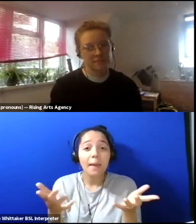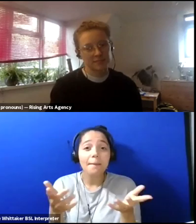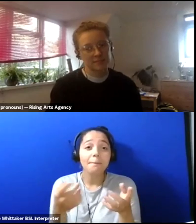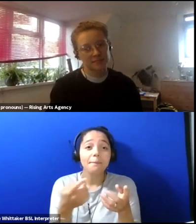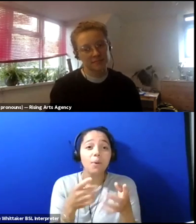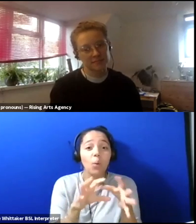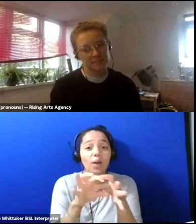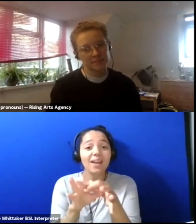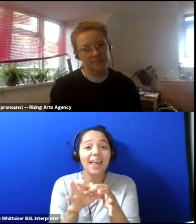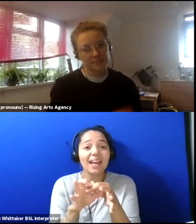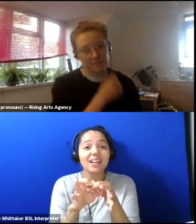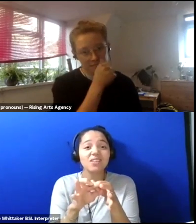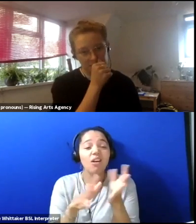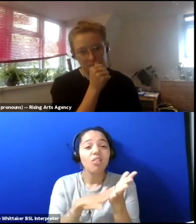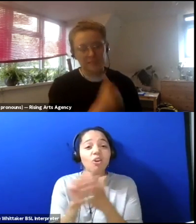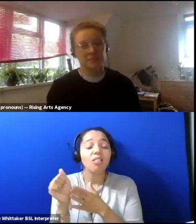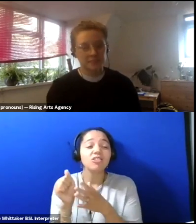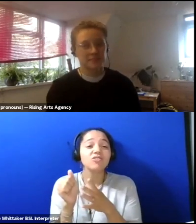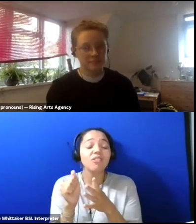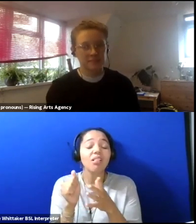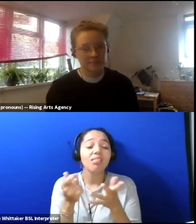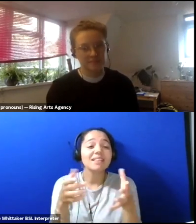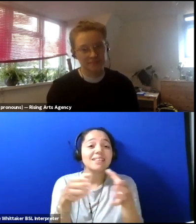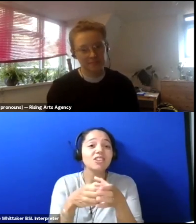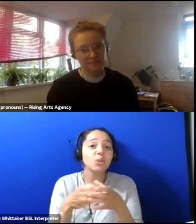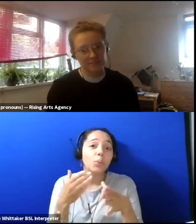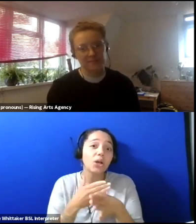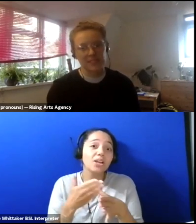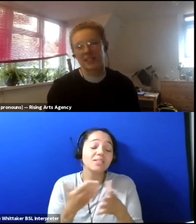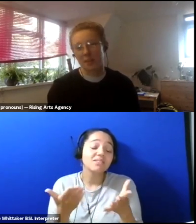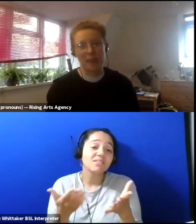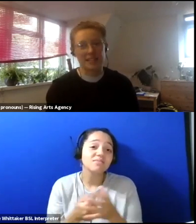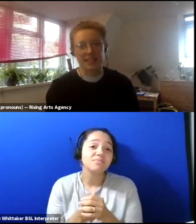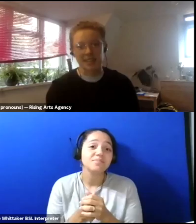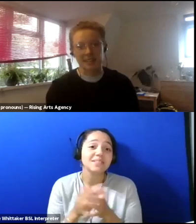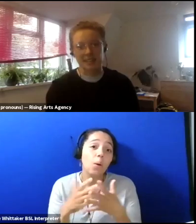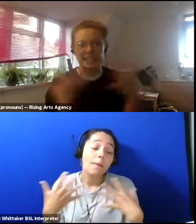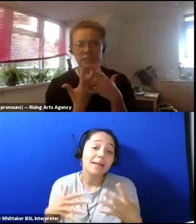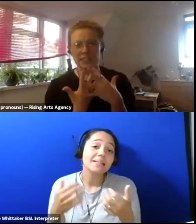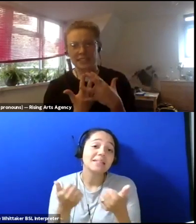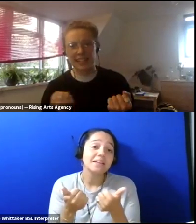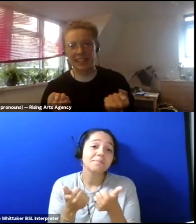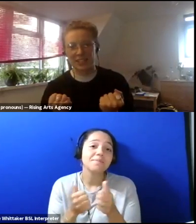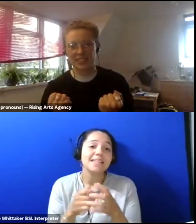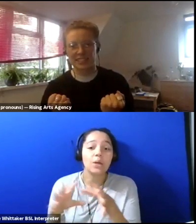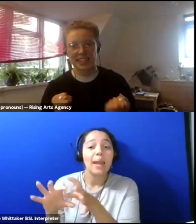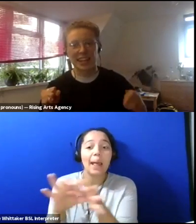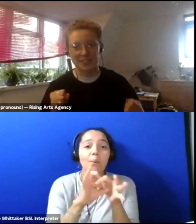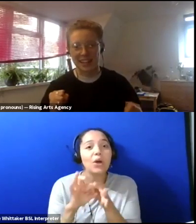cultural sector, creative sector workers. Amazing. Networks, connections.